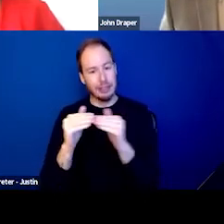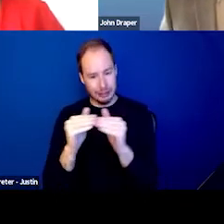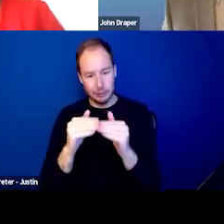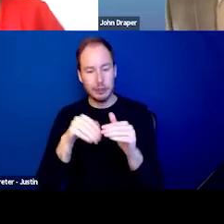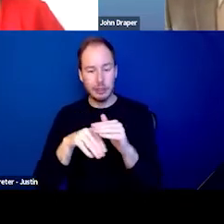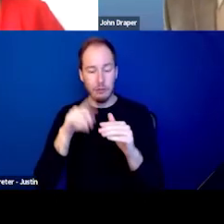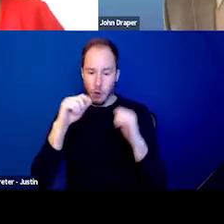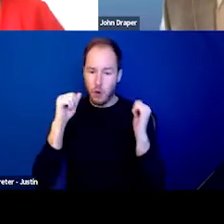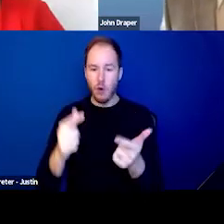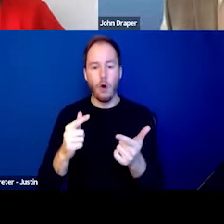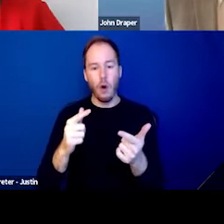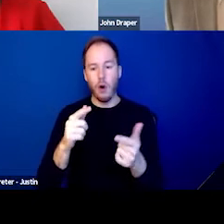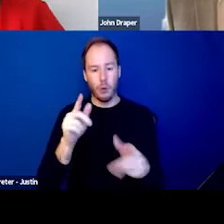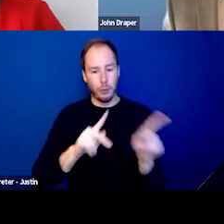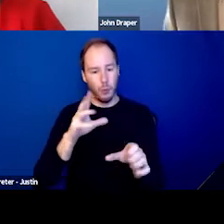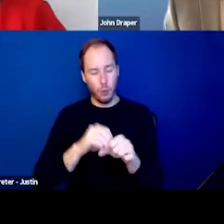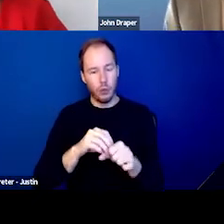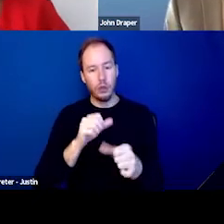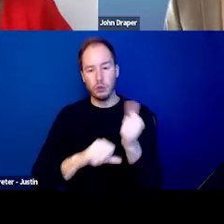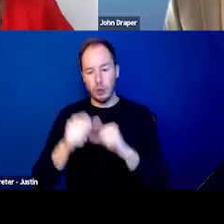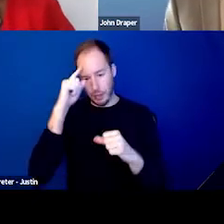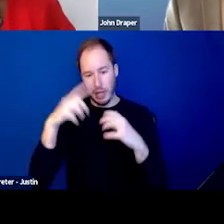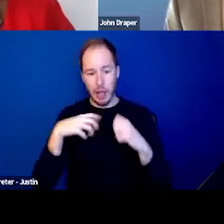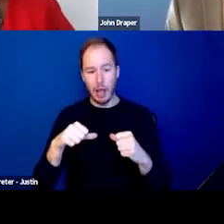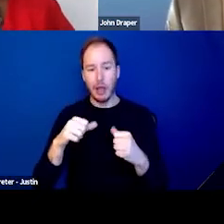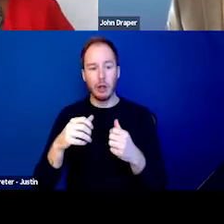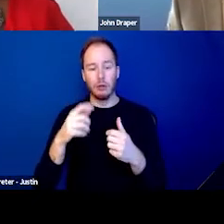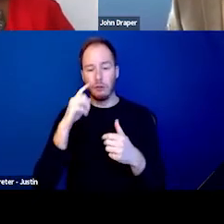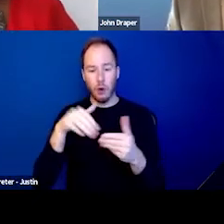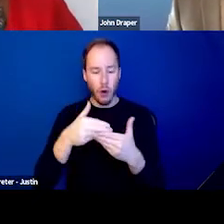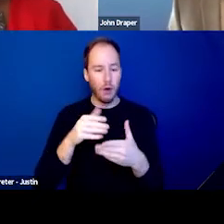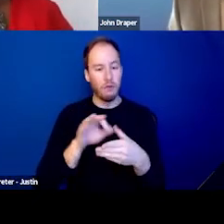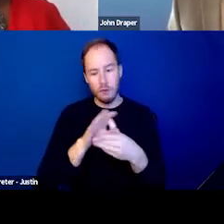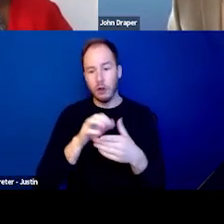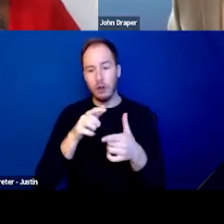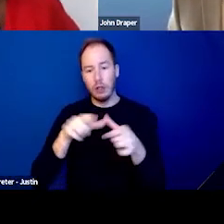in suicidal mental health crisis. That includes people with functional, linguistic, and access needs.